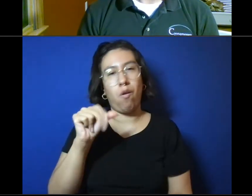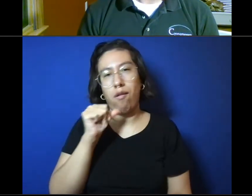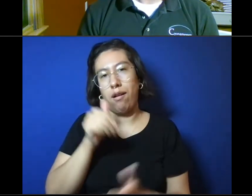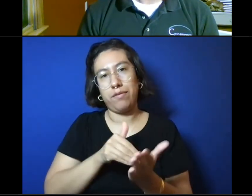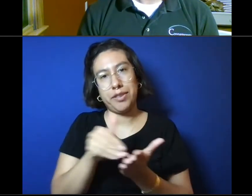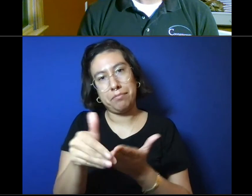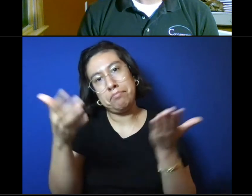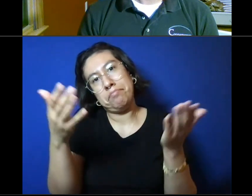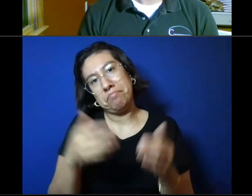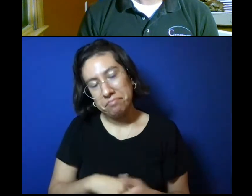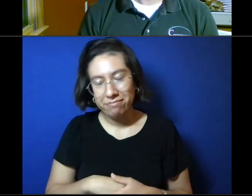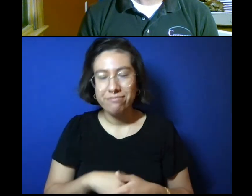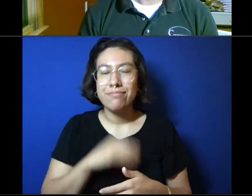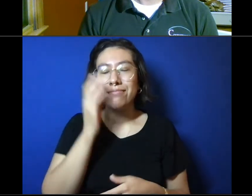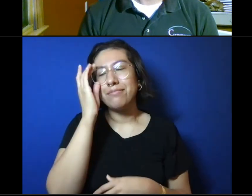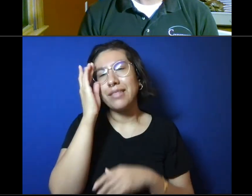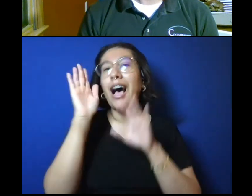Awesome, I'm glad that you were honest with us.